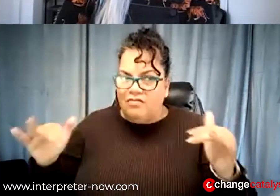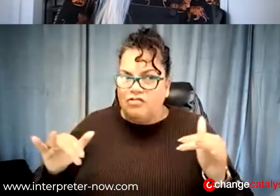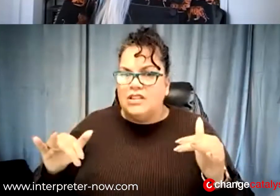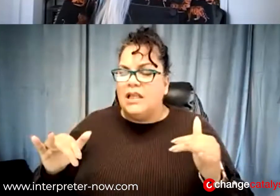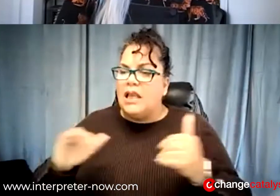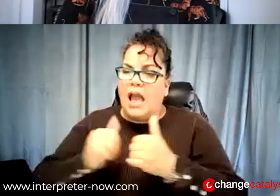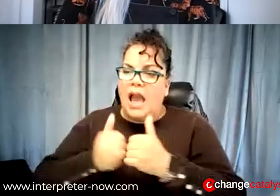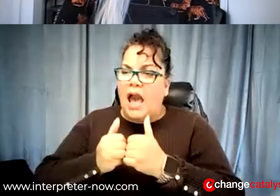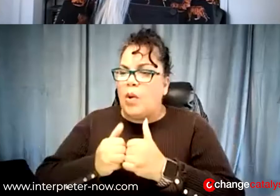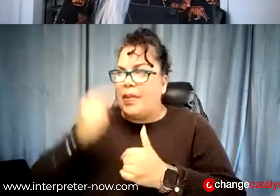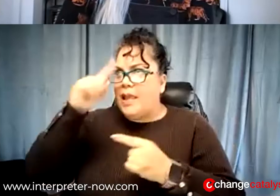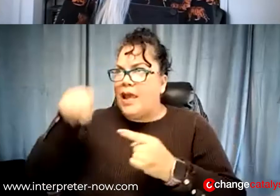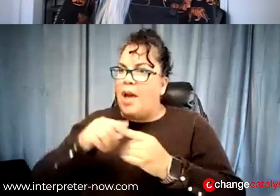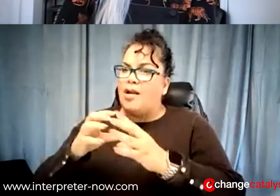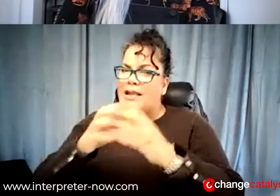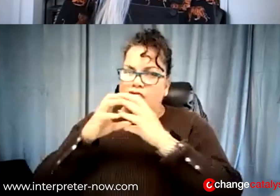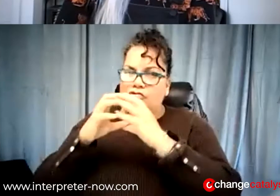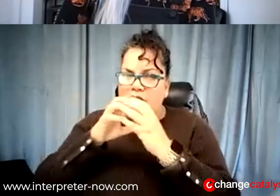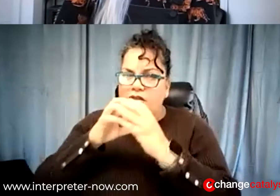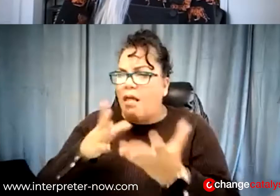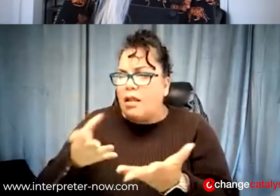Do you want to talk a little bit about that?